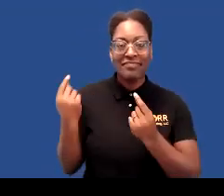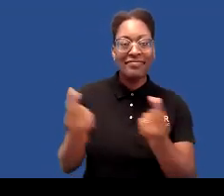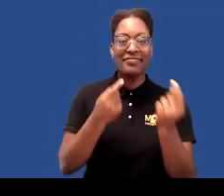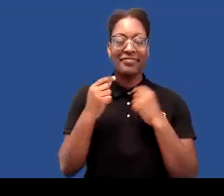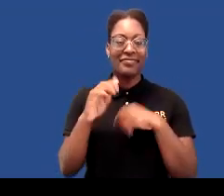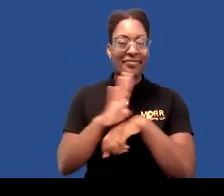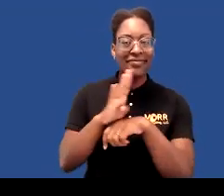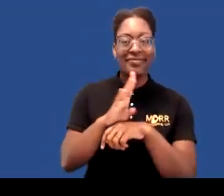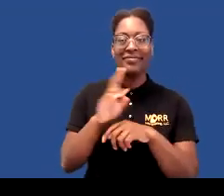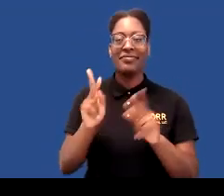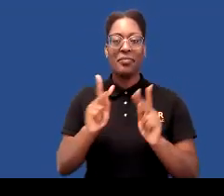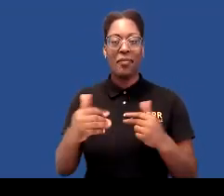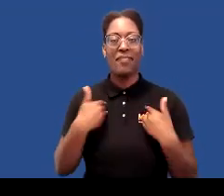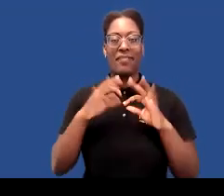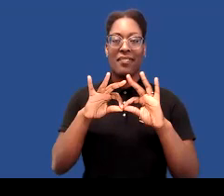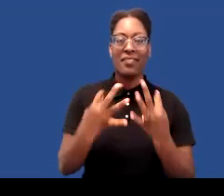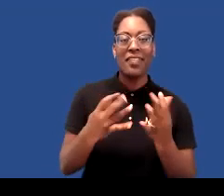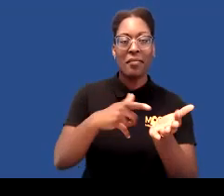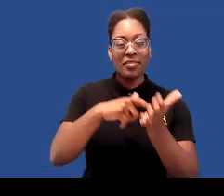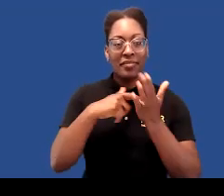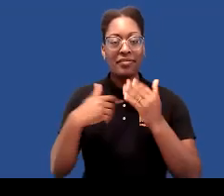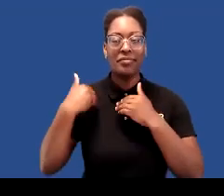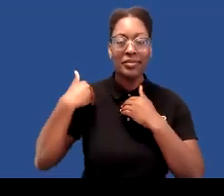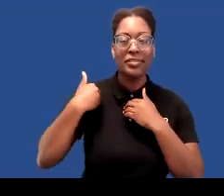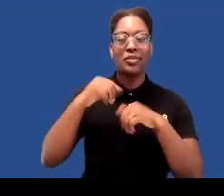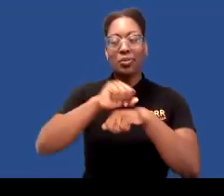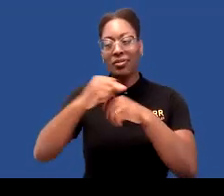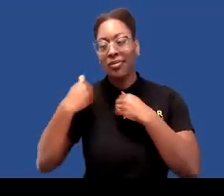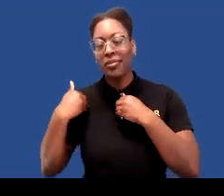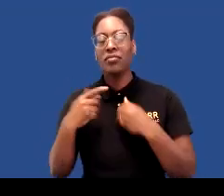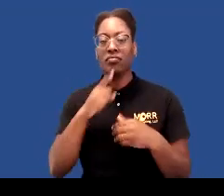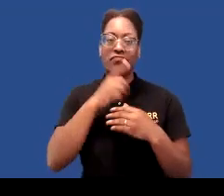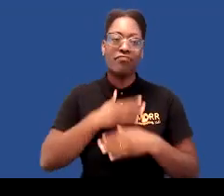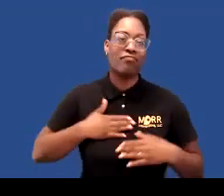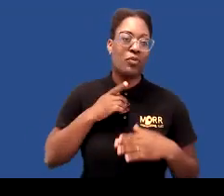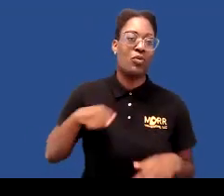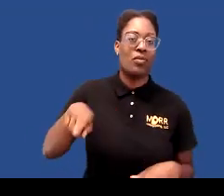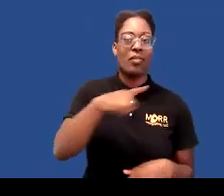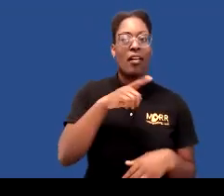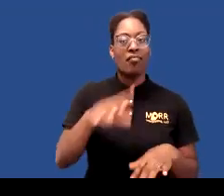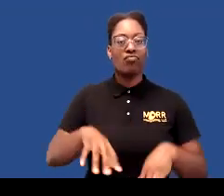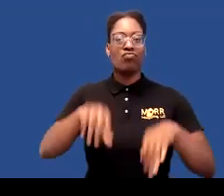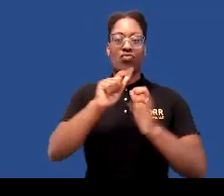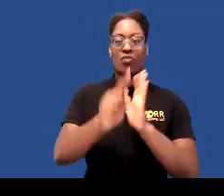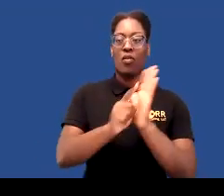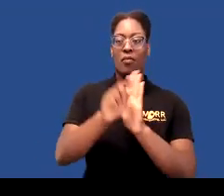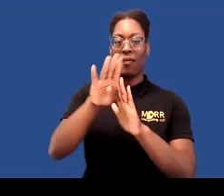people have work demands, and so I really appreciate you all taking an hour and a half out of your day to attend our presentation.